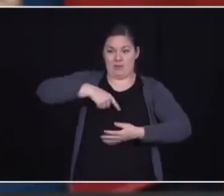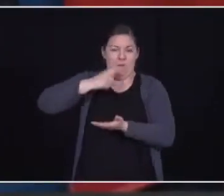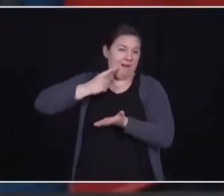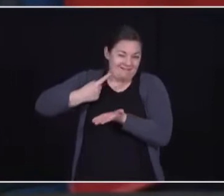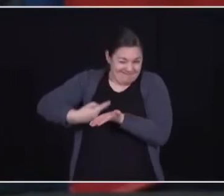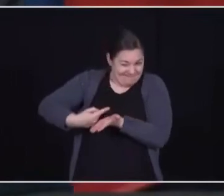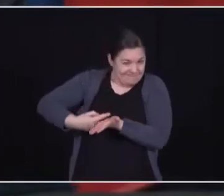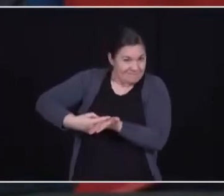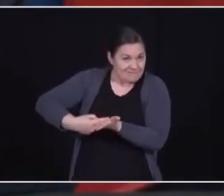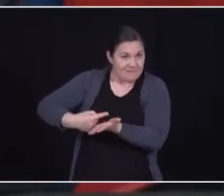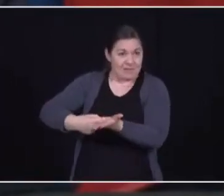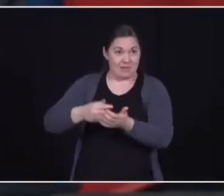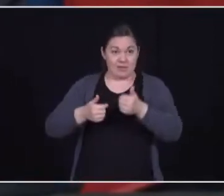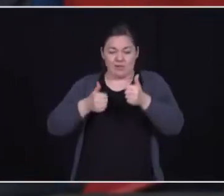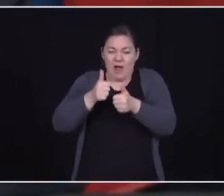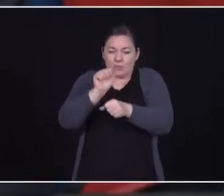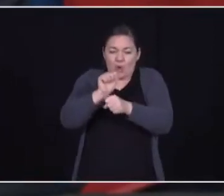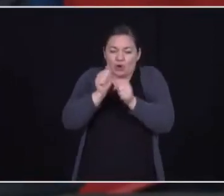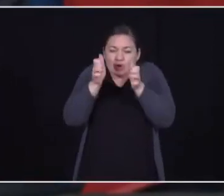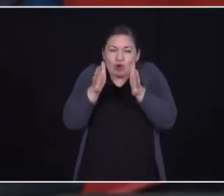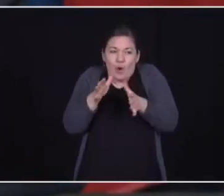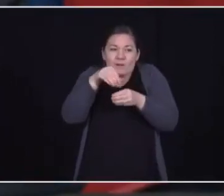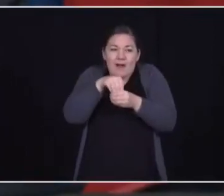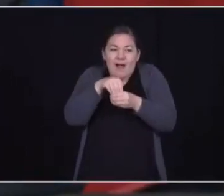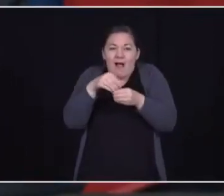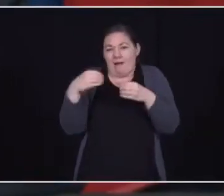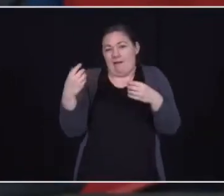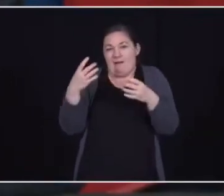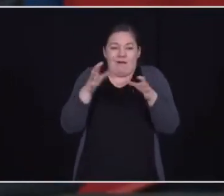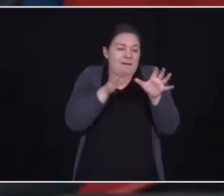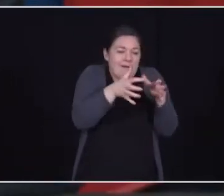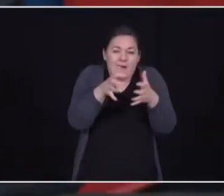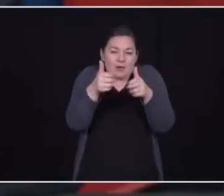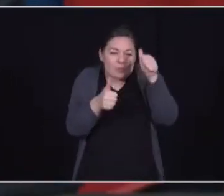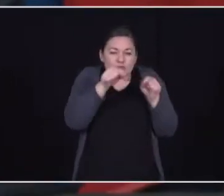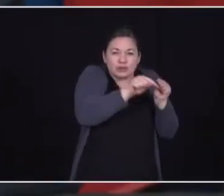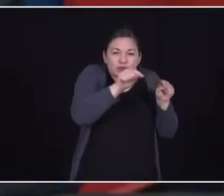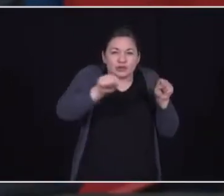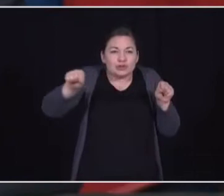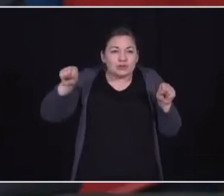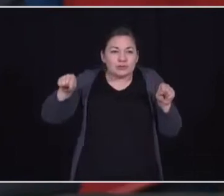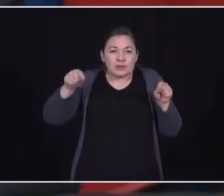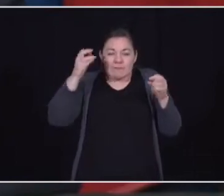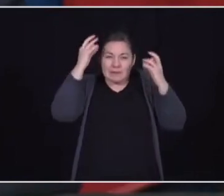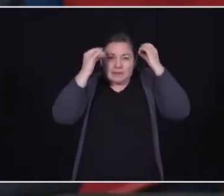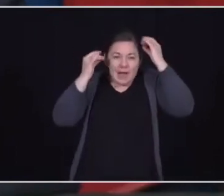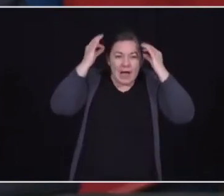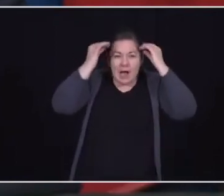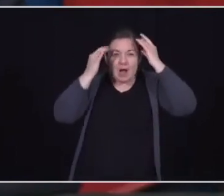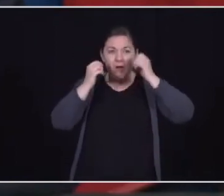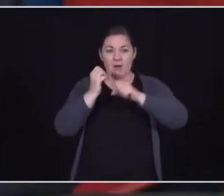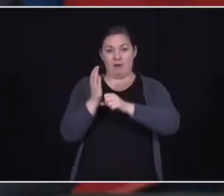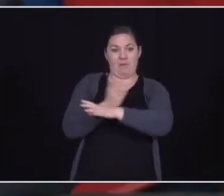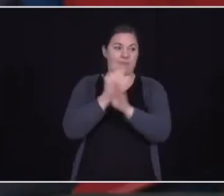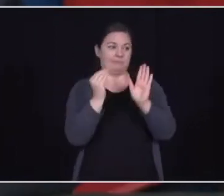fit in? Not to tell you where those will be but those are topics, we are still figuring those things